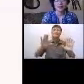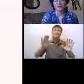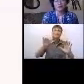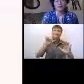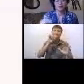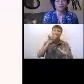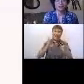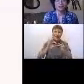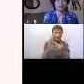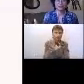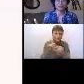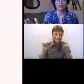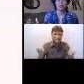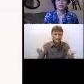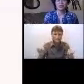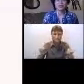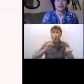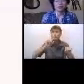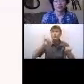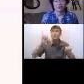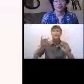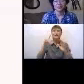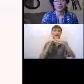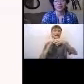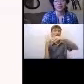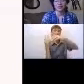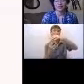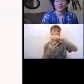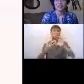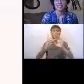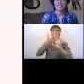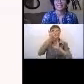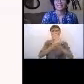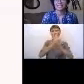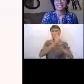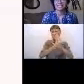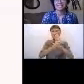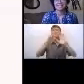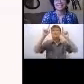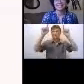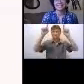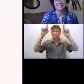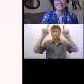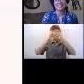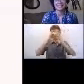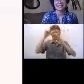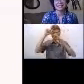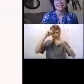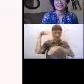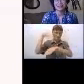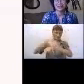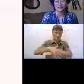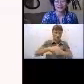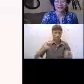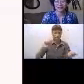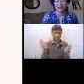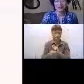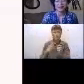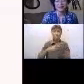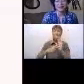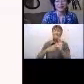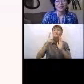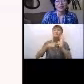Of course immigration policies have changed as well, where people have been de-credentialed